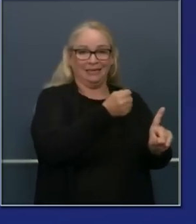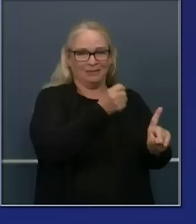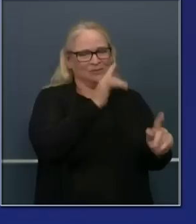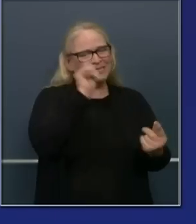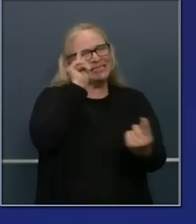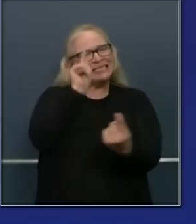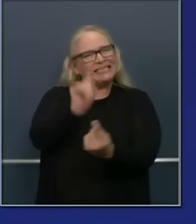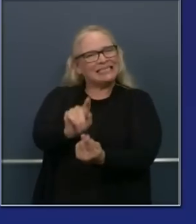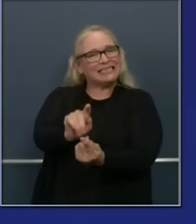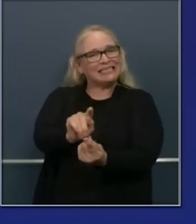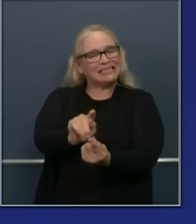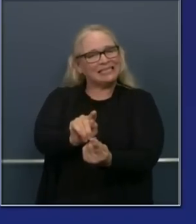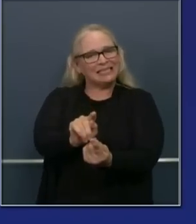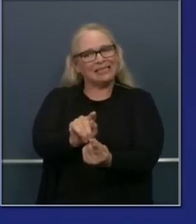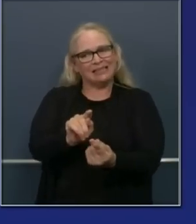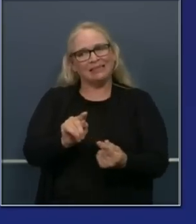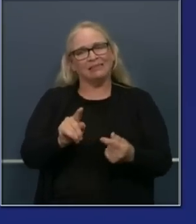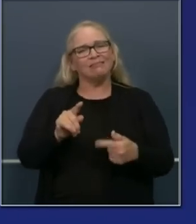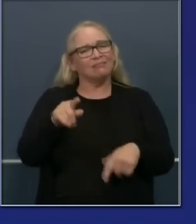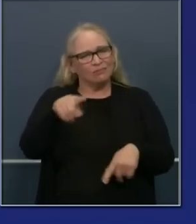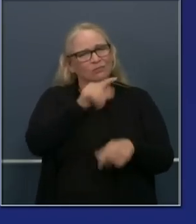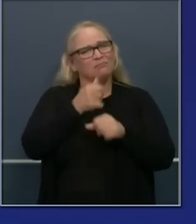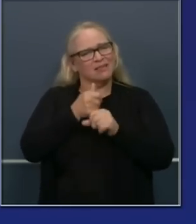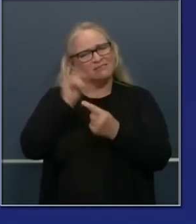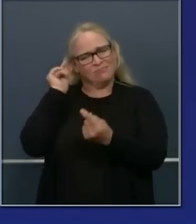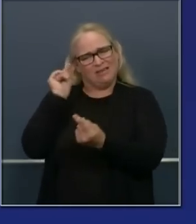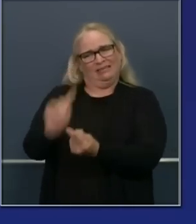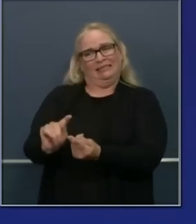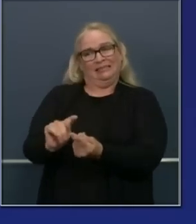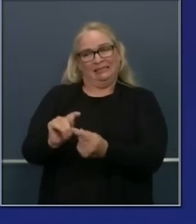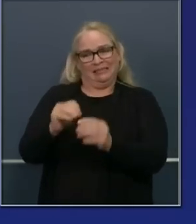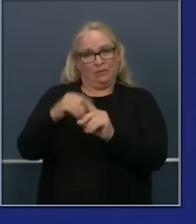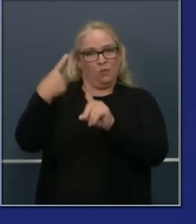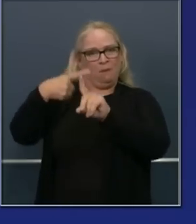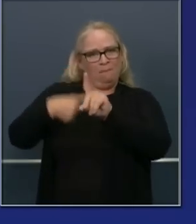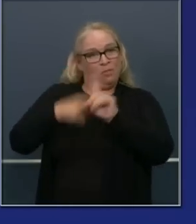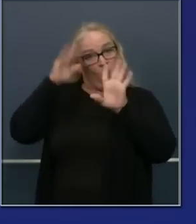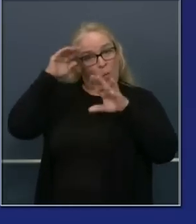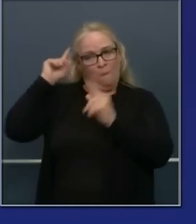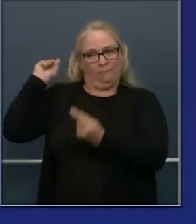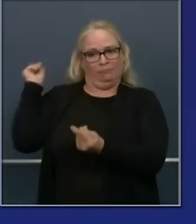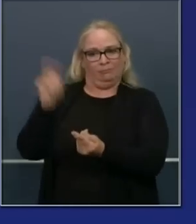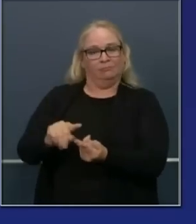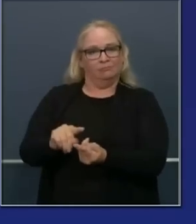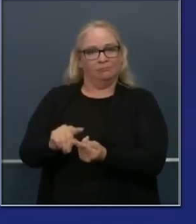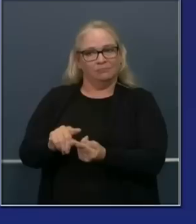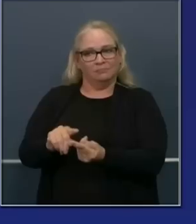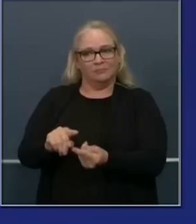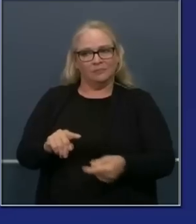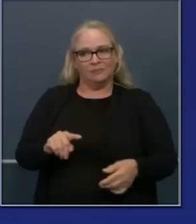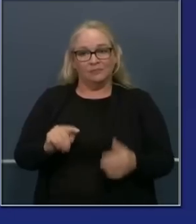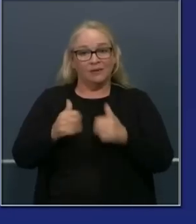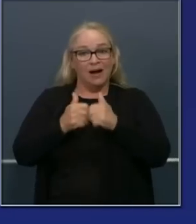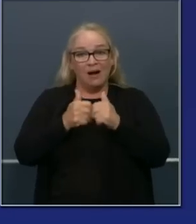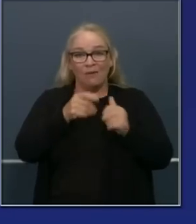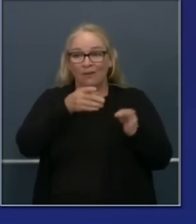NUMBER OF PEOPLE YOU'VE BEEN EXPOSED TO AND CAUGHT THAT IN HALF AND TWO AND A HALF PEOPLE OR ONE AND A HALF PEOPLE AND